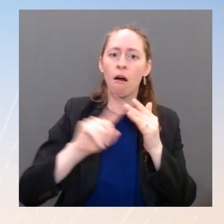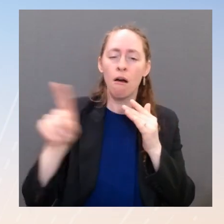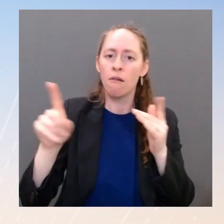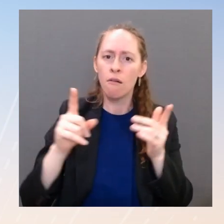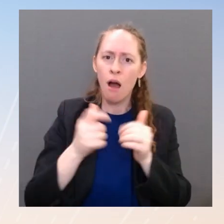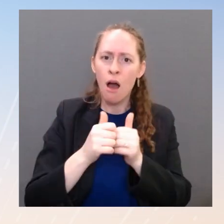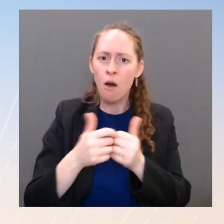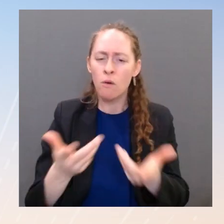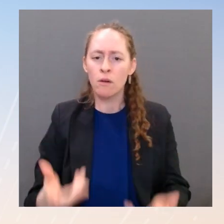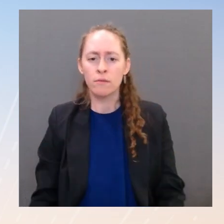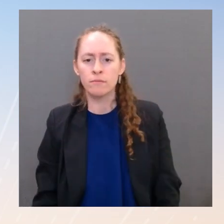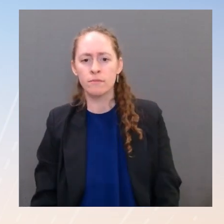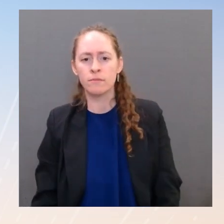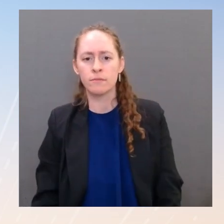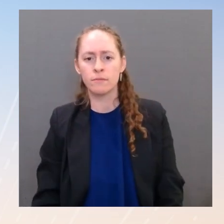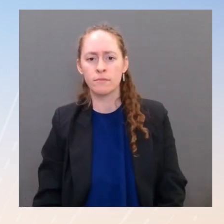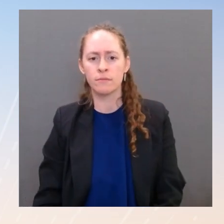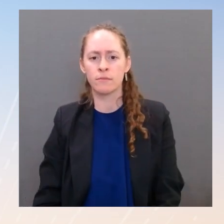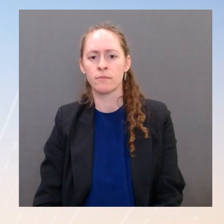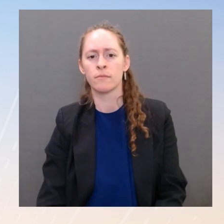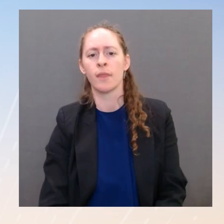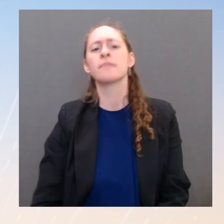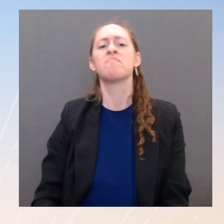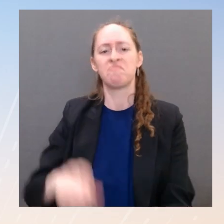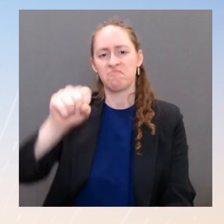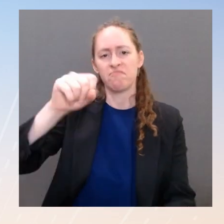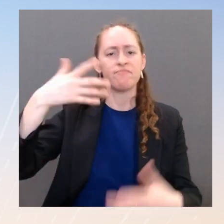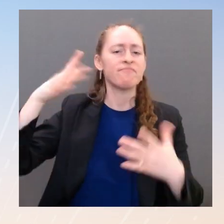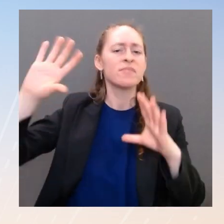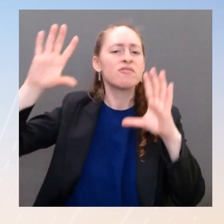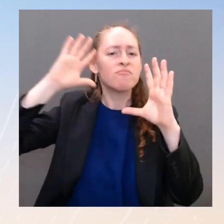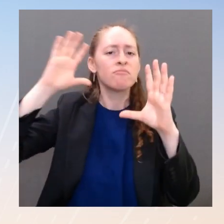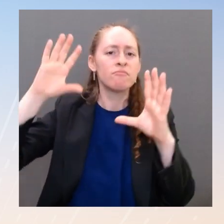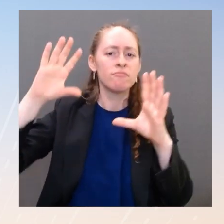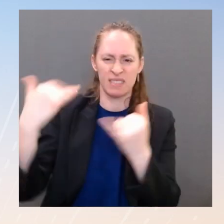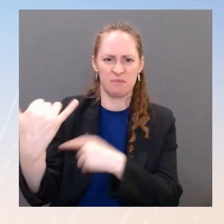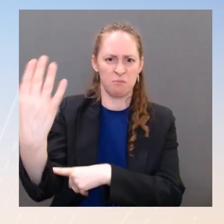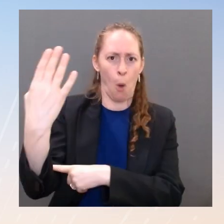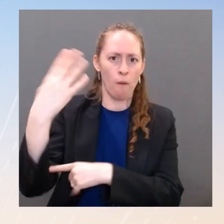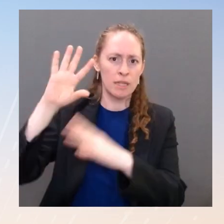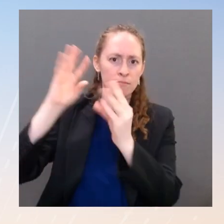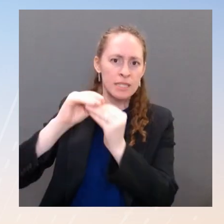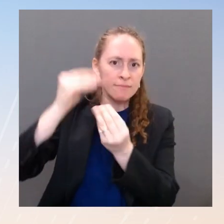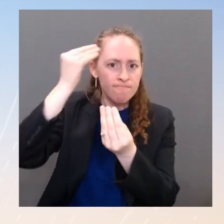as he does on a very regular basis. And this, I'm certain, was on the topic of discussion.